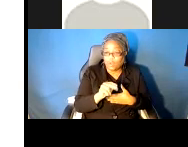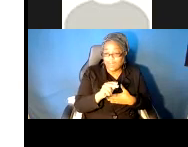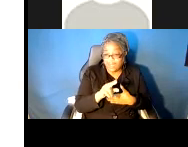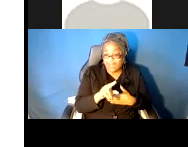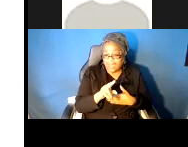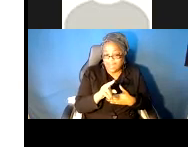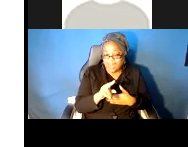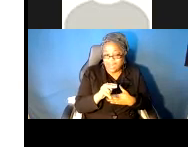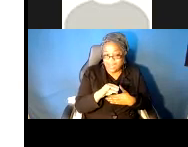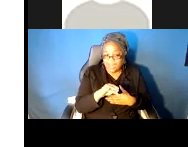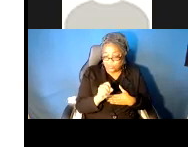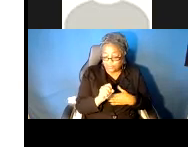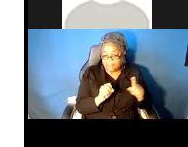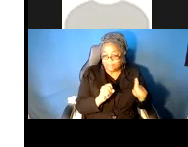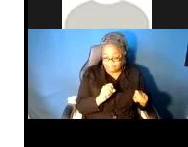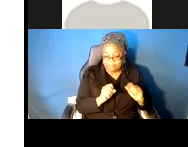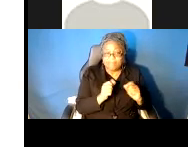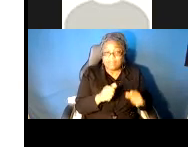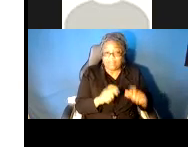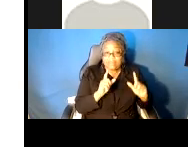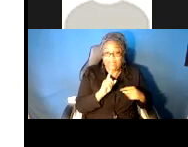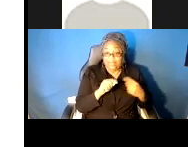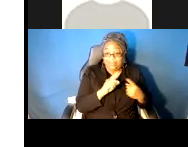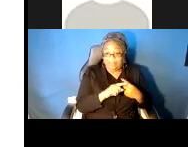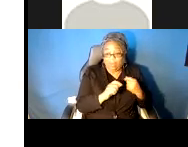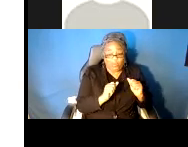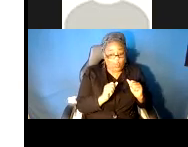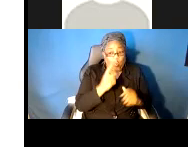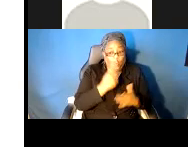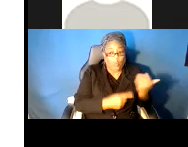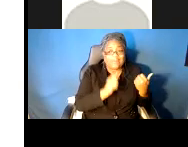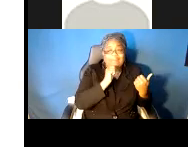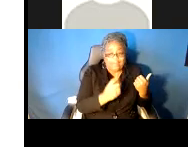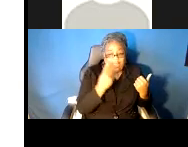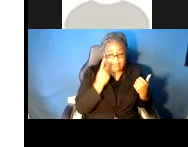This slide is about application components that are not seen by the panel